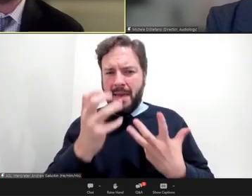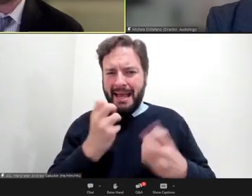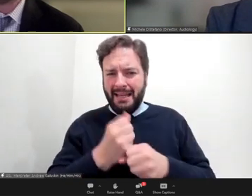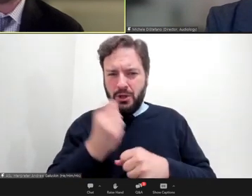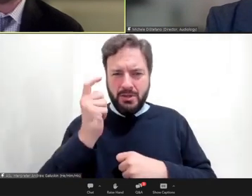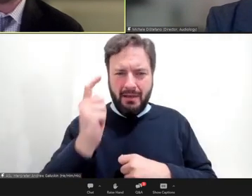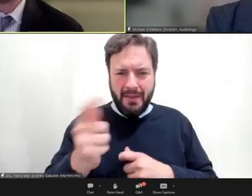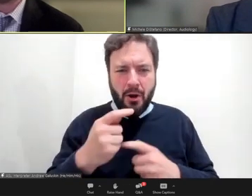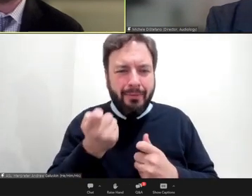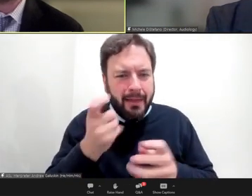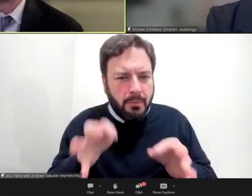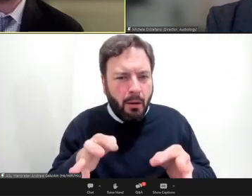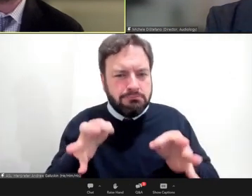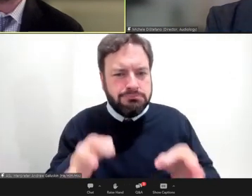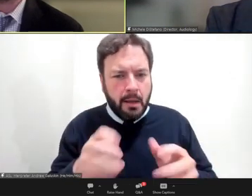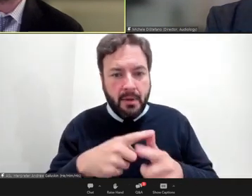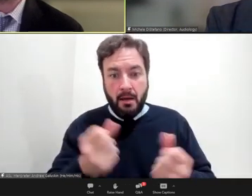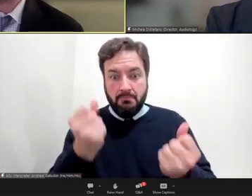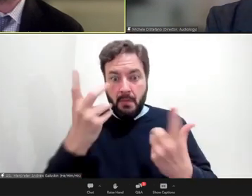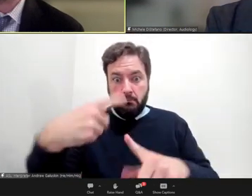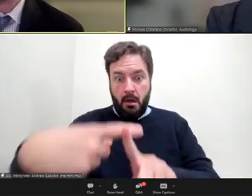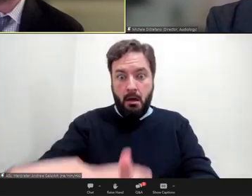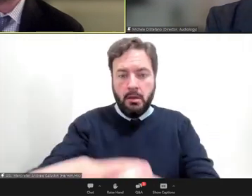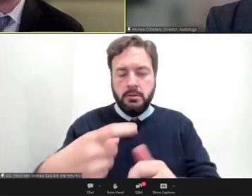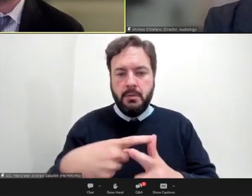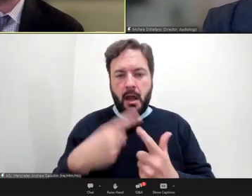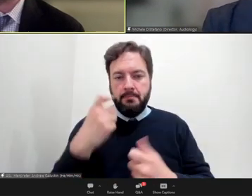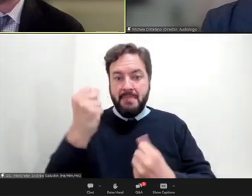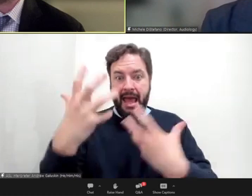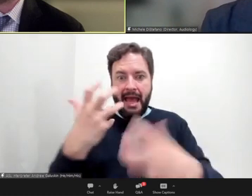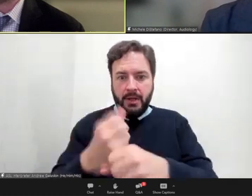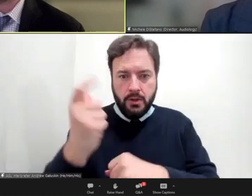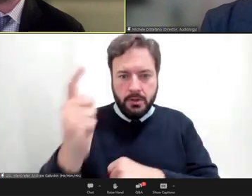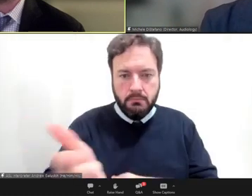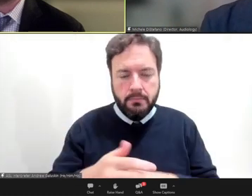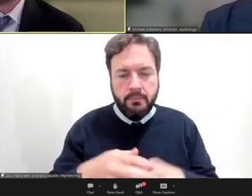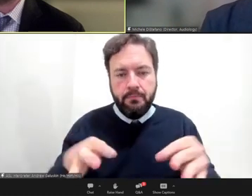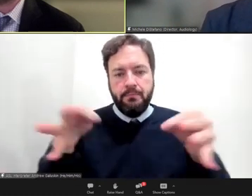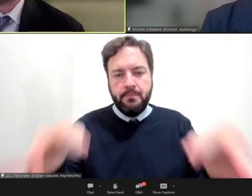bit delayed. But months later -- but not usually years later. And generally speaking,